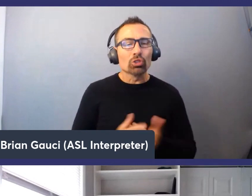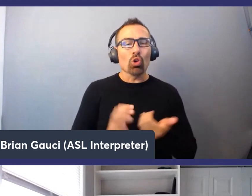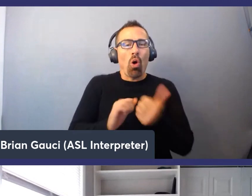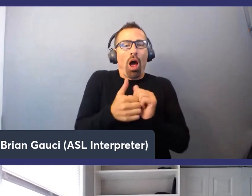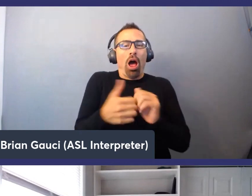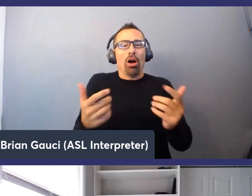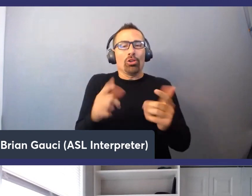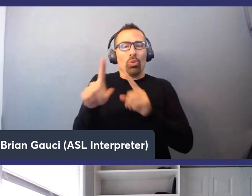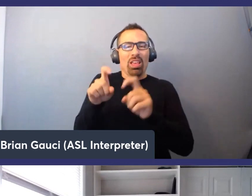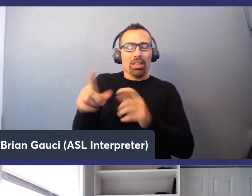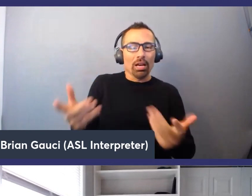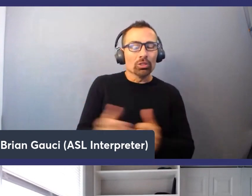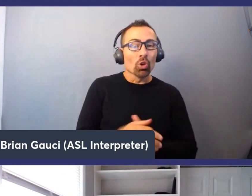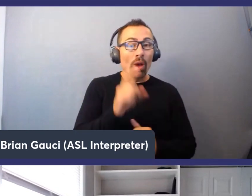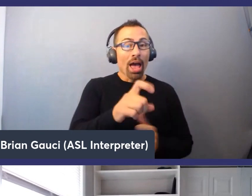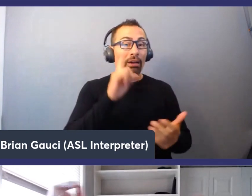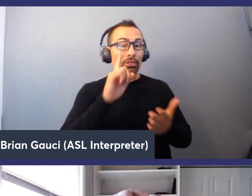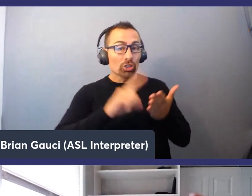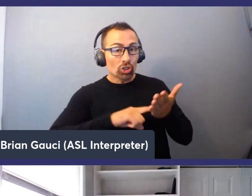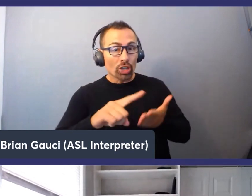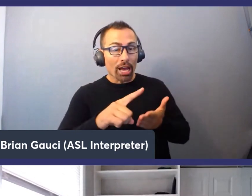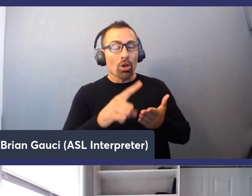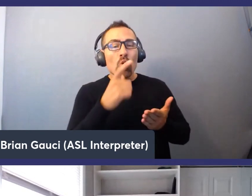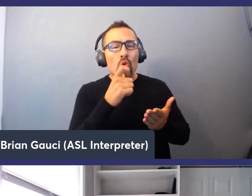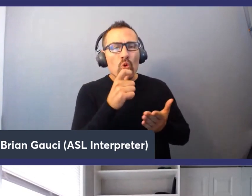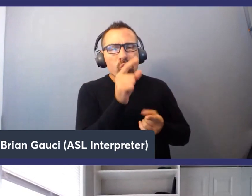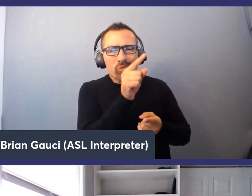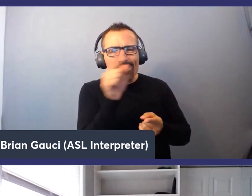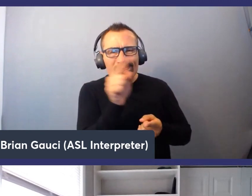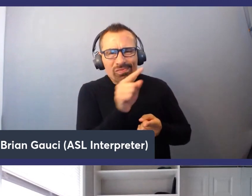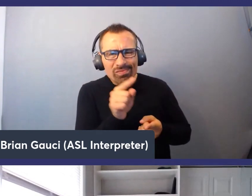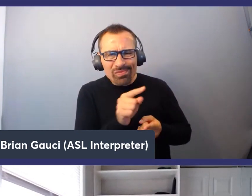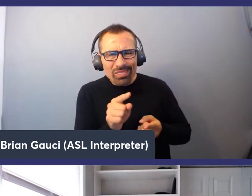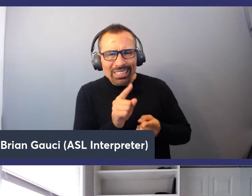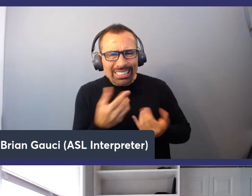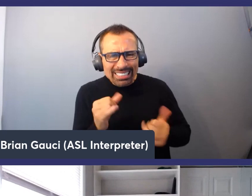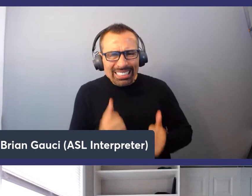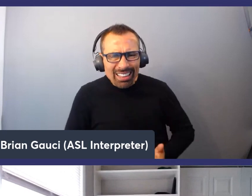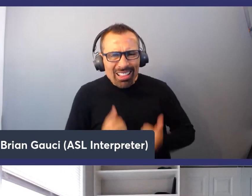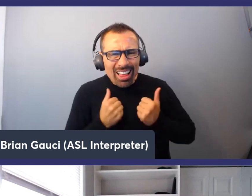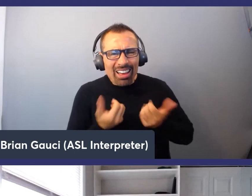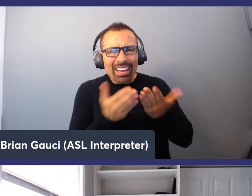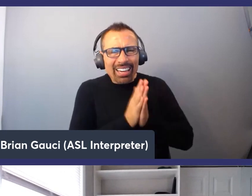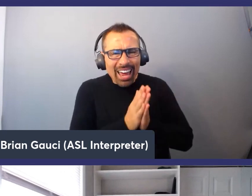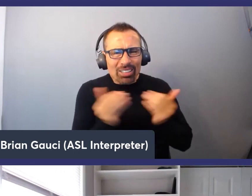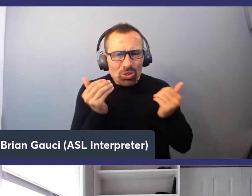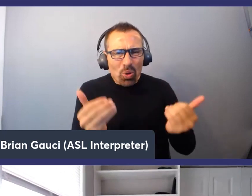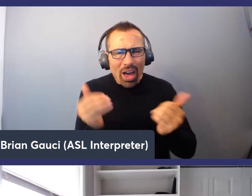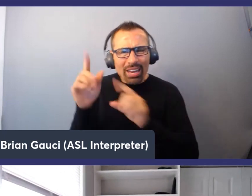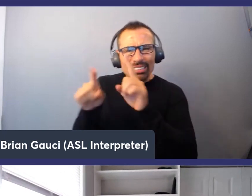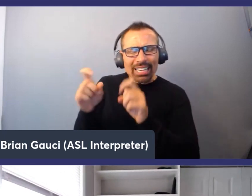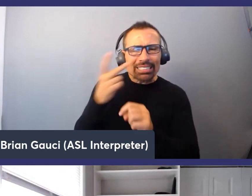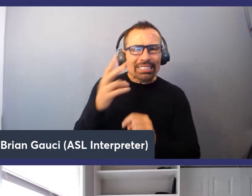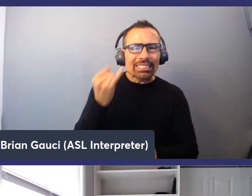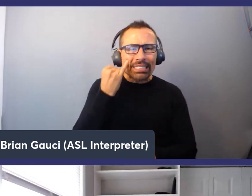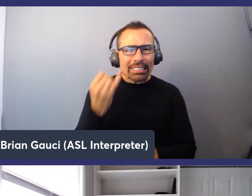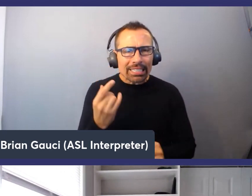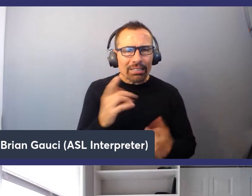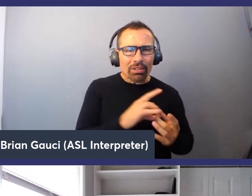that I can ask to take a test that would prove that we are connected in these days?" Things you just never would think about,